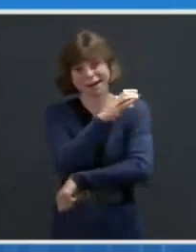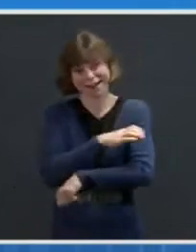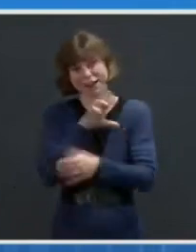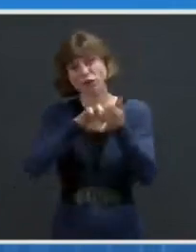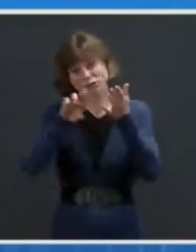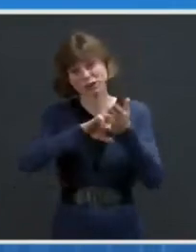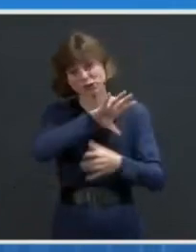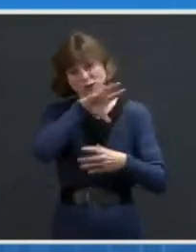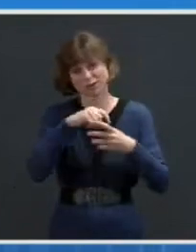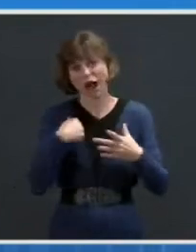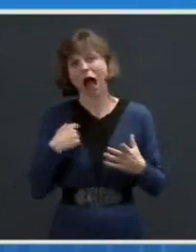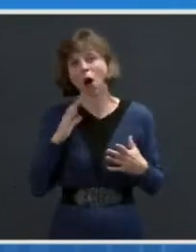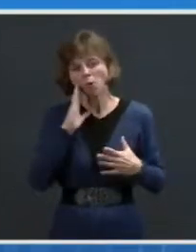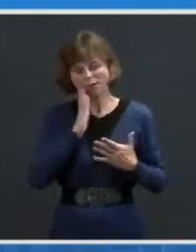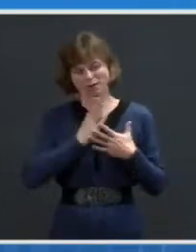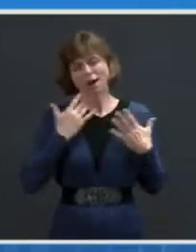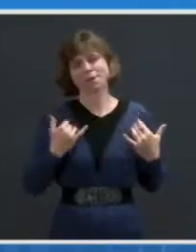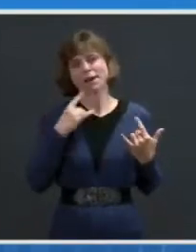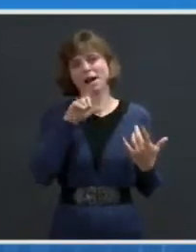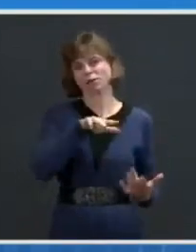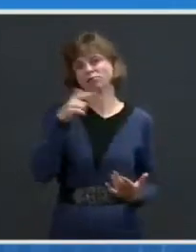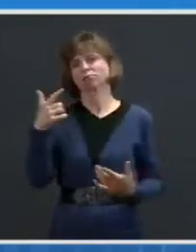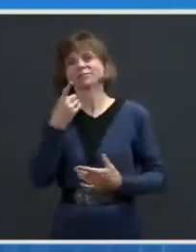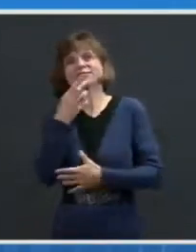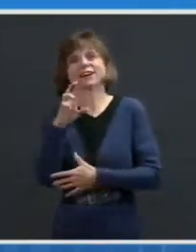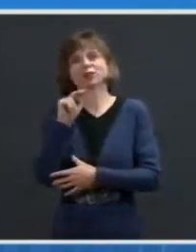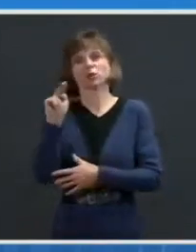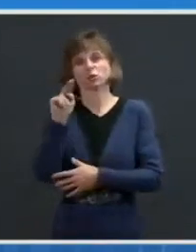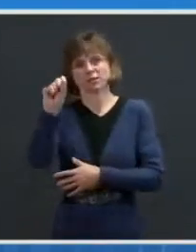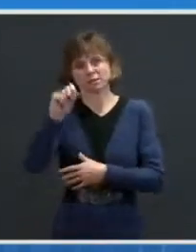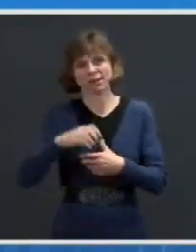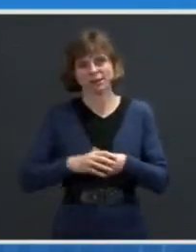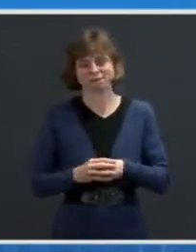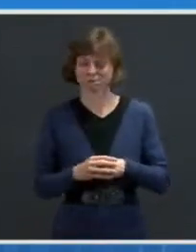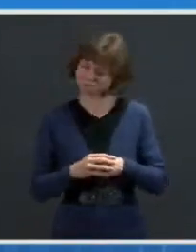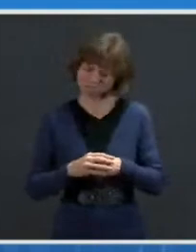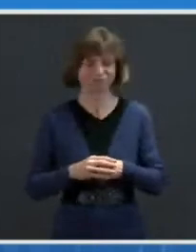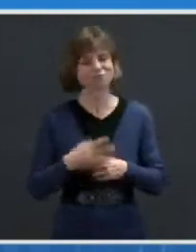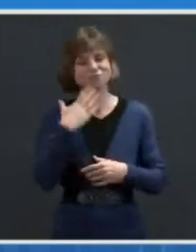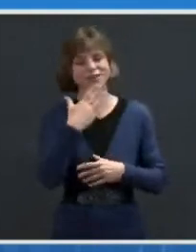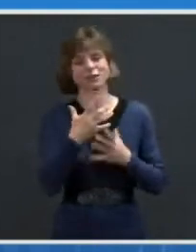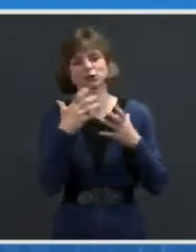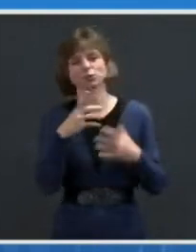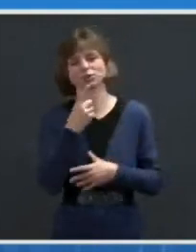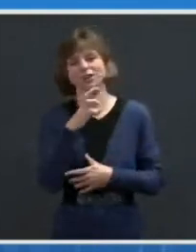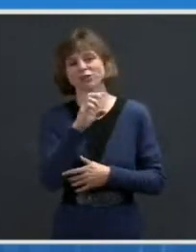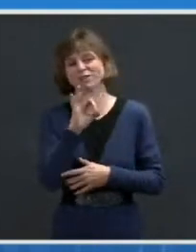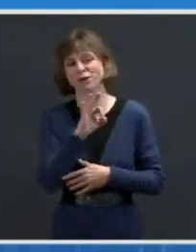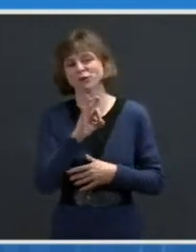INCLUDING FUNDAMENTAL, BASIC, PRECLINICAL, AND CLINICAL